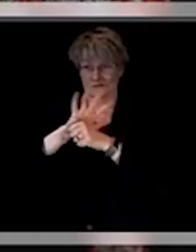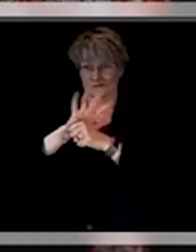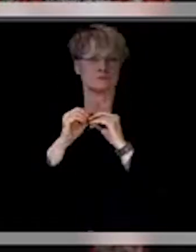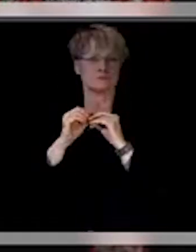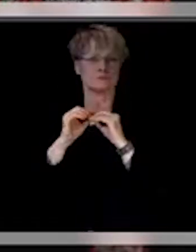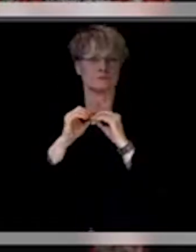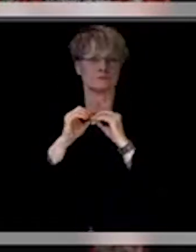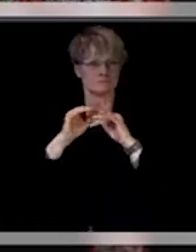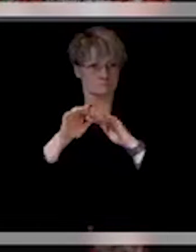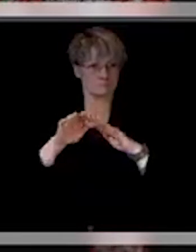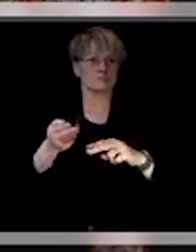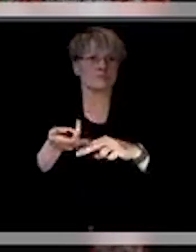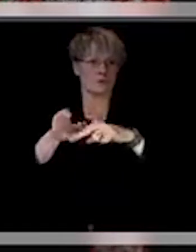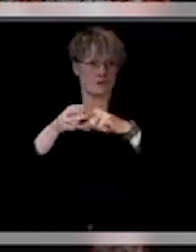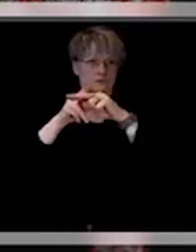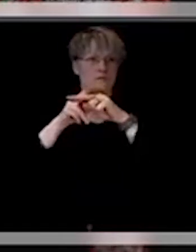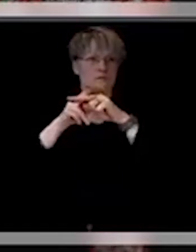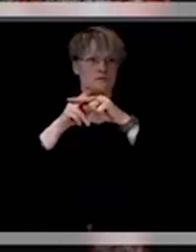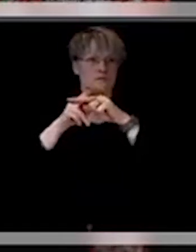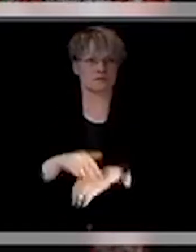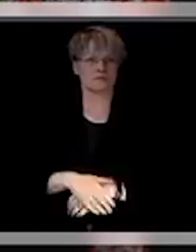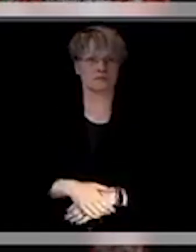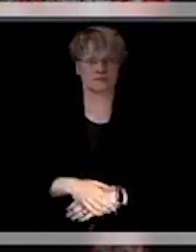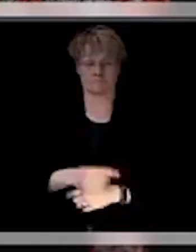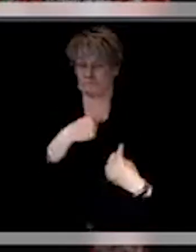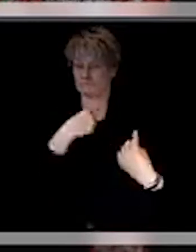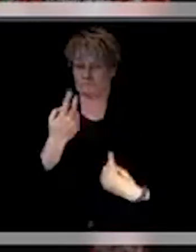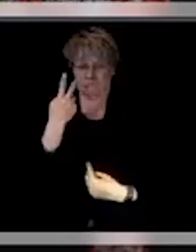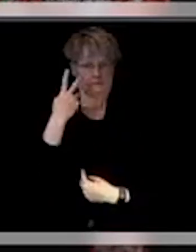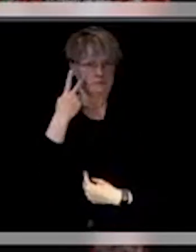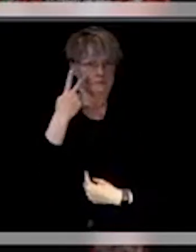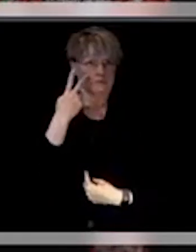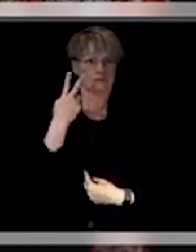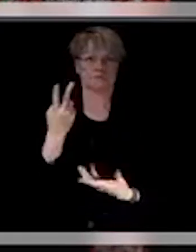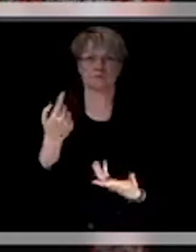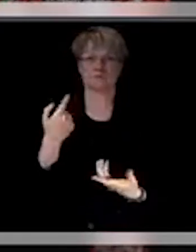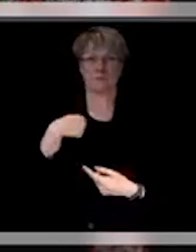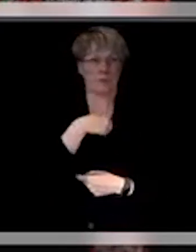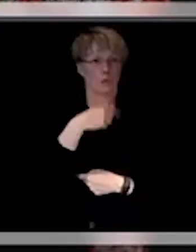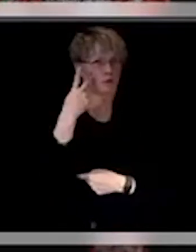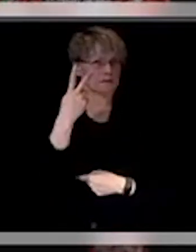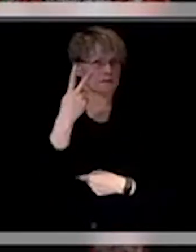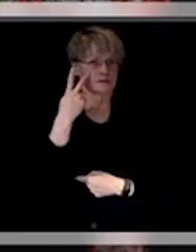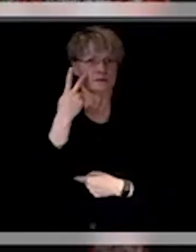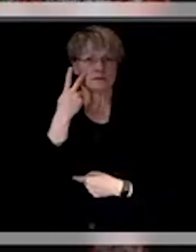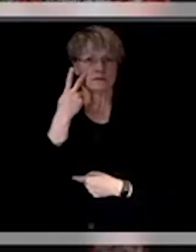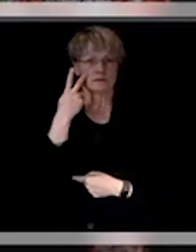I think because we've been able to see that, we've been able to…we had a little hesitancy